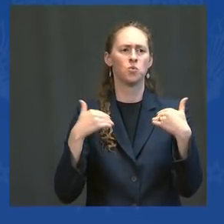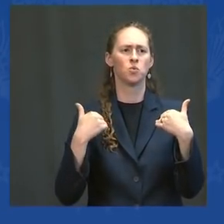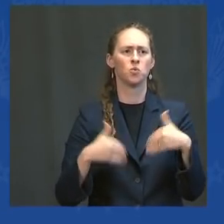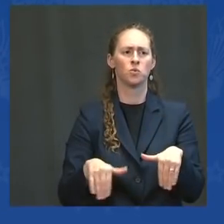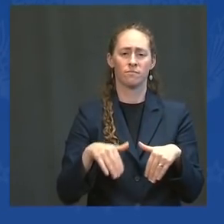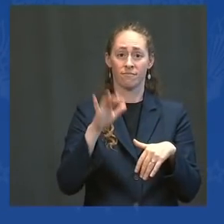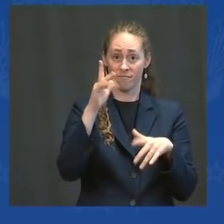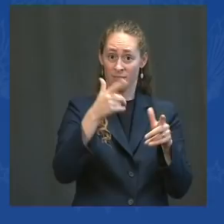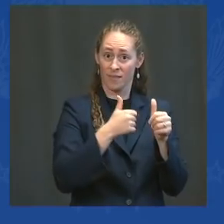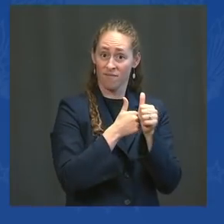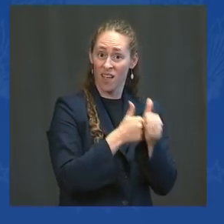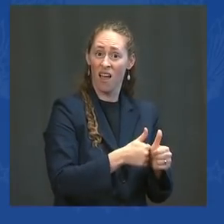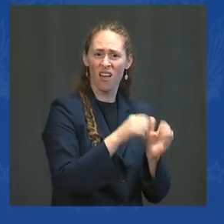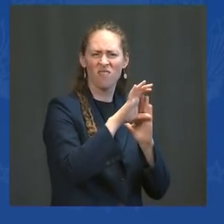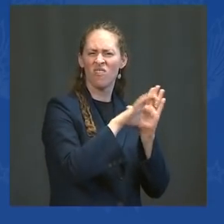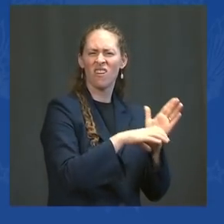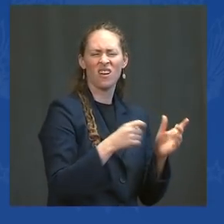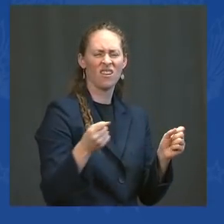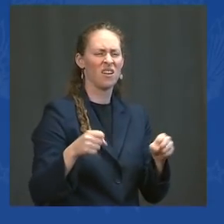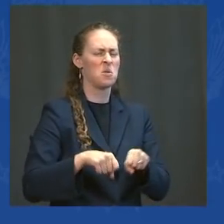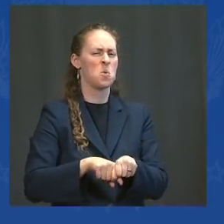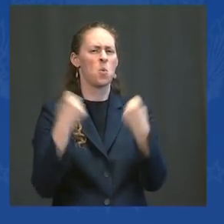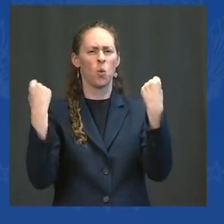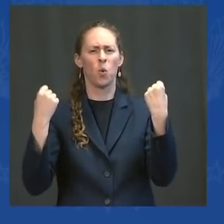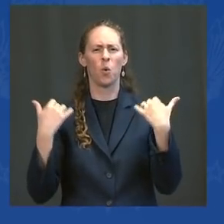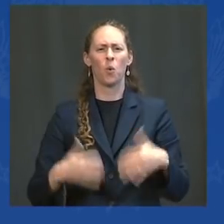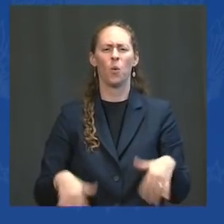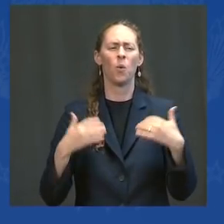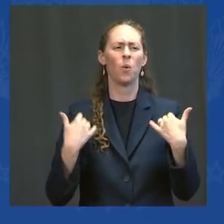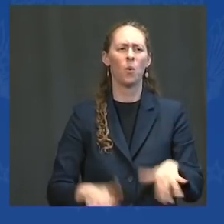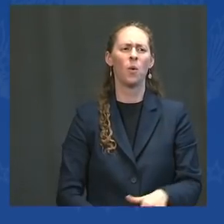And maybe most important, it was fundamentally un-American --